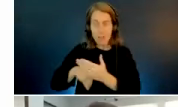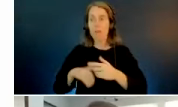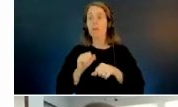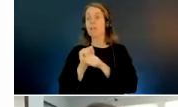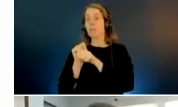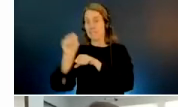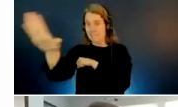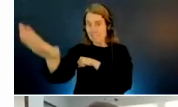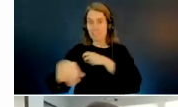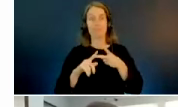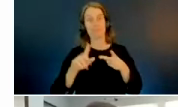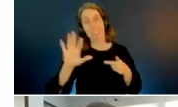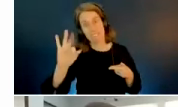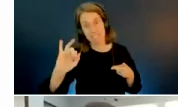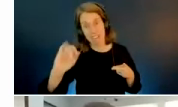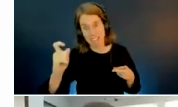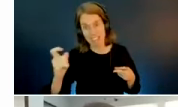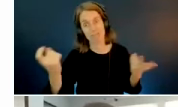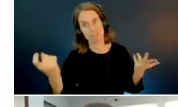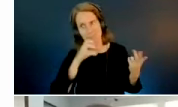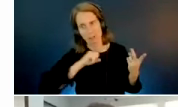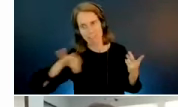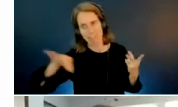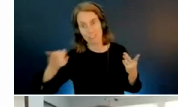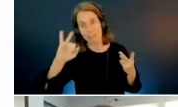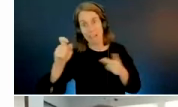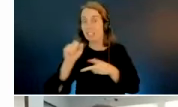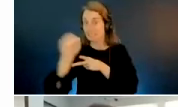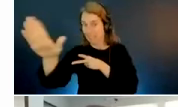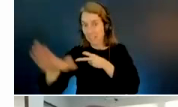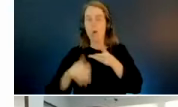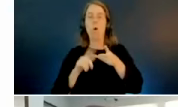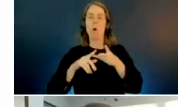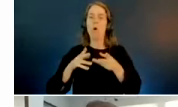you can also do it in person at your county election office sometimes this is easier because